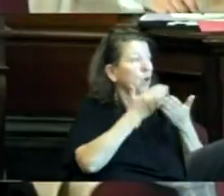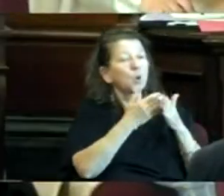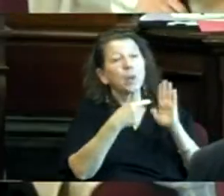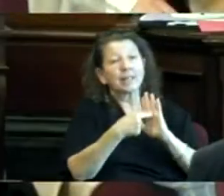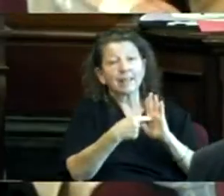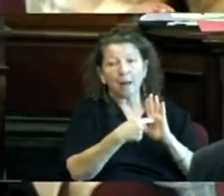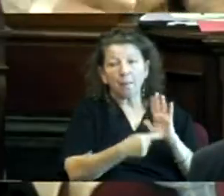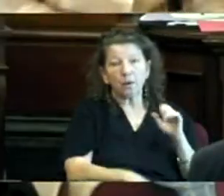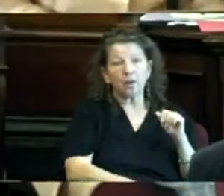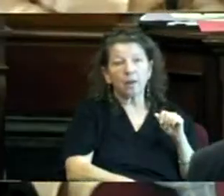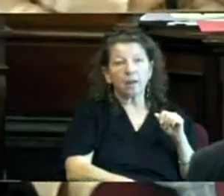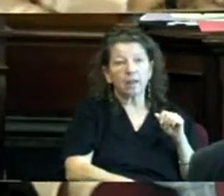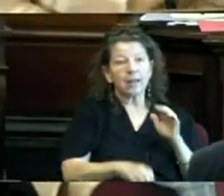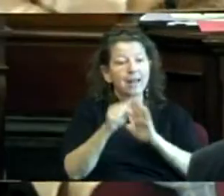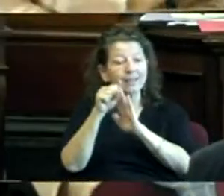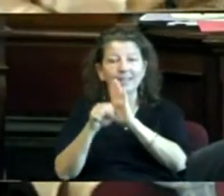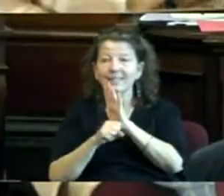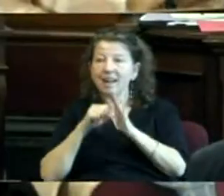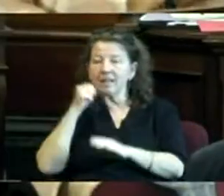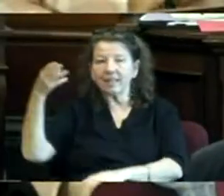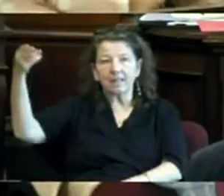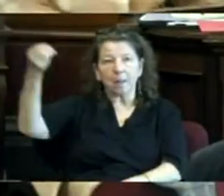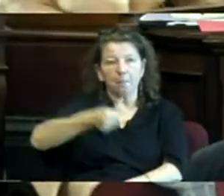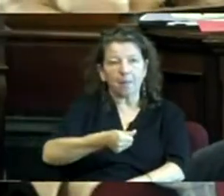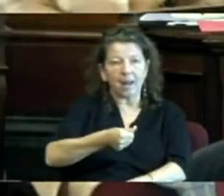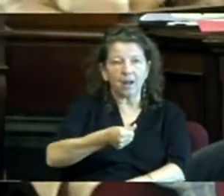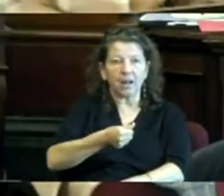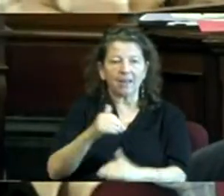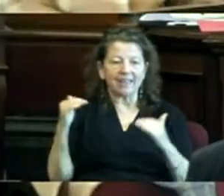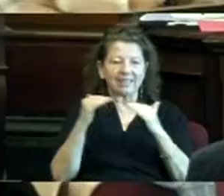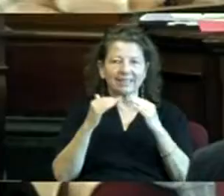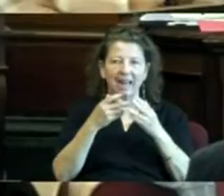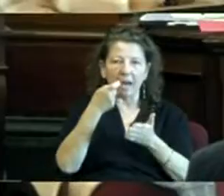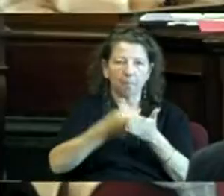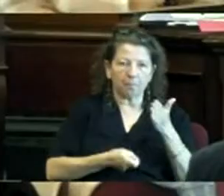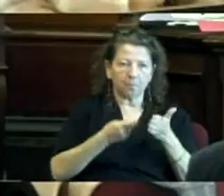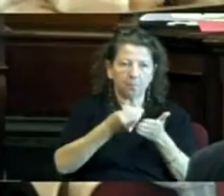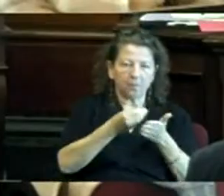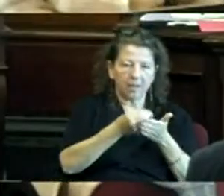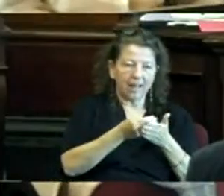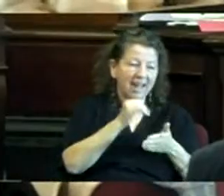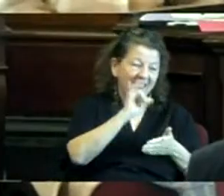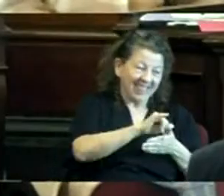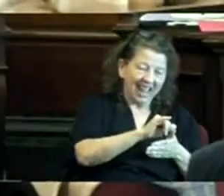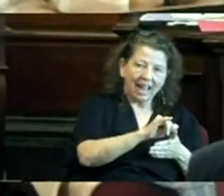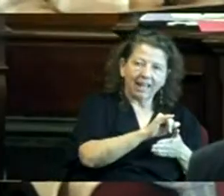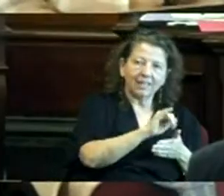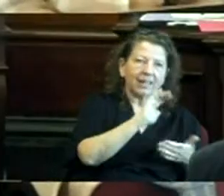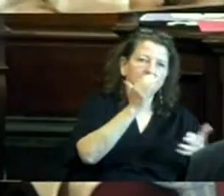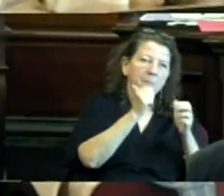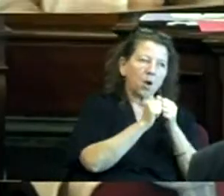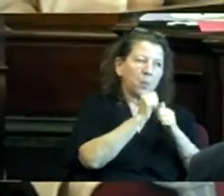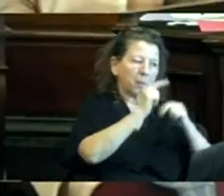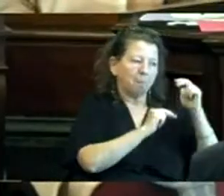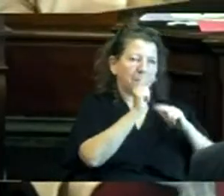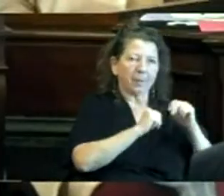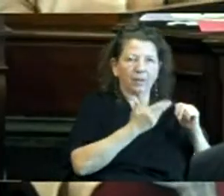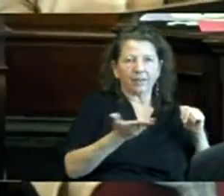hear about it I know that. Absolutely. One great to be able to do it. Now that's a good example. And the state does not